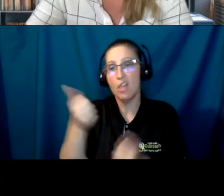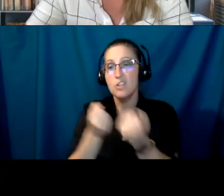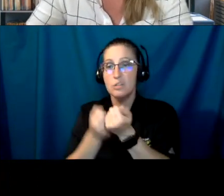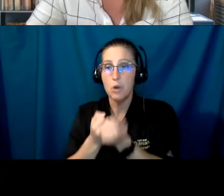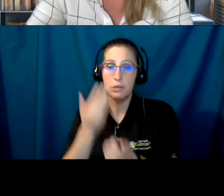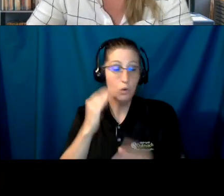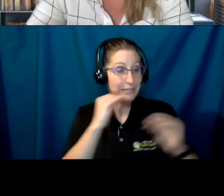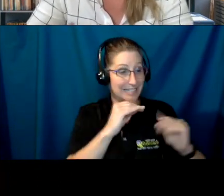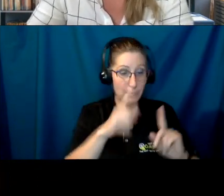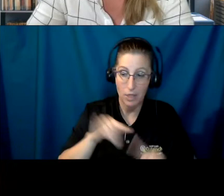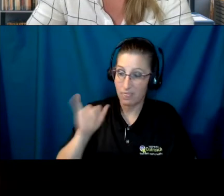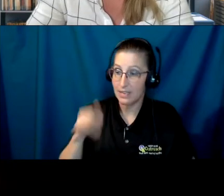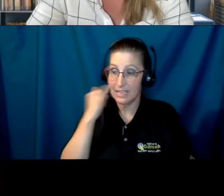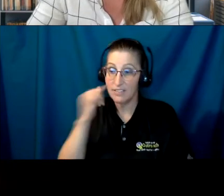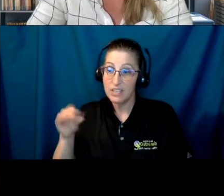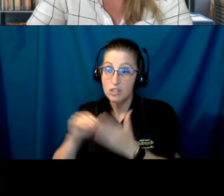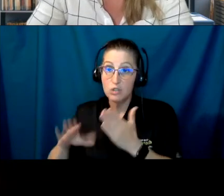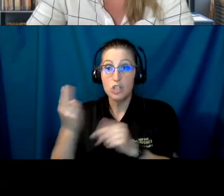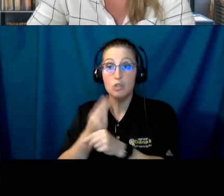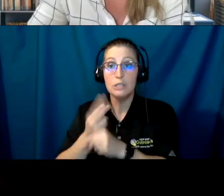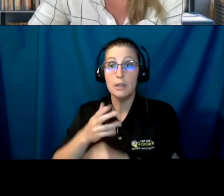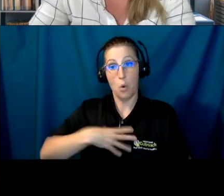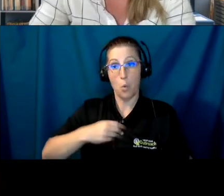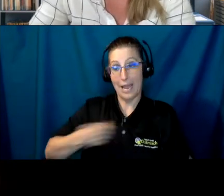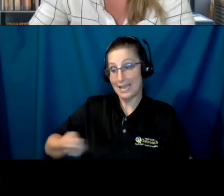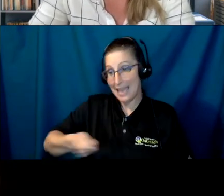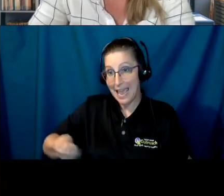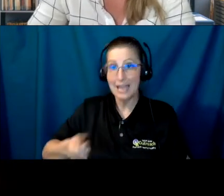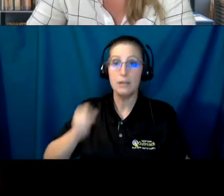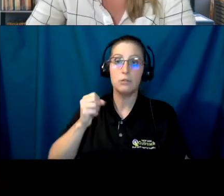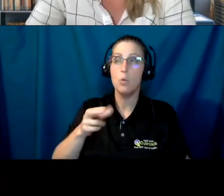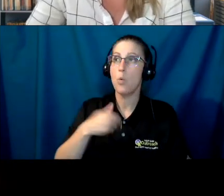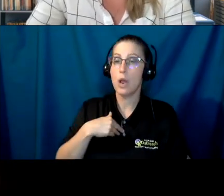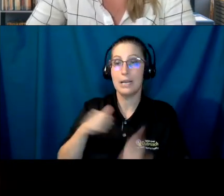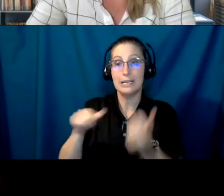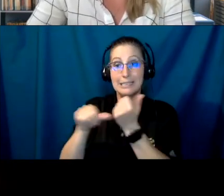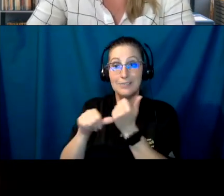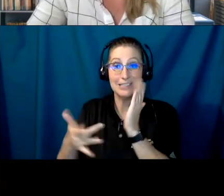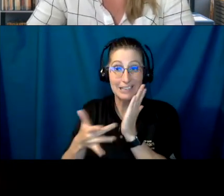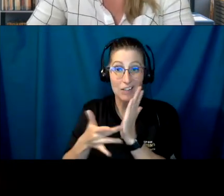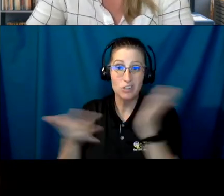them about that, if the student uses a white cane or assistive technology, educate the